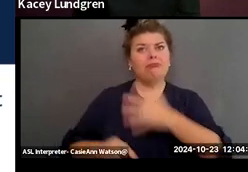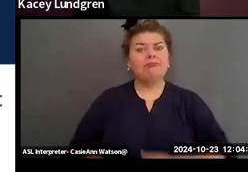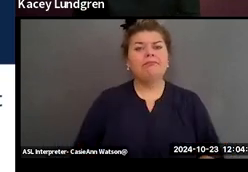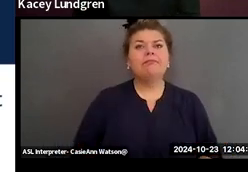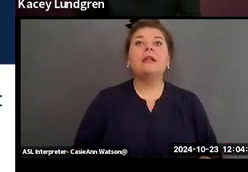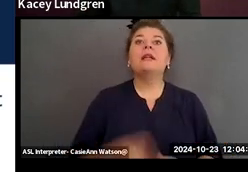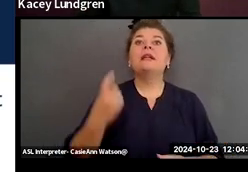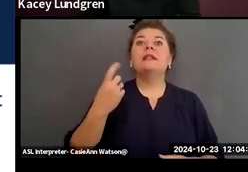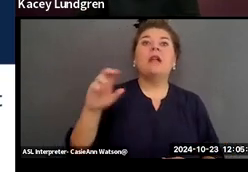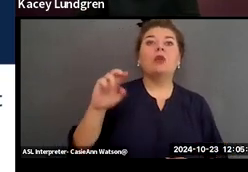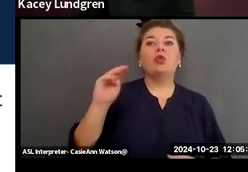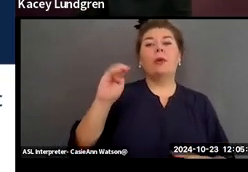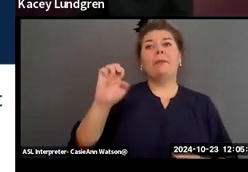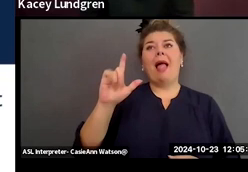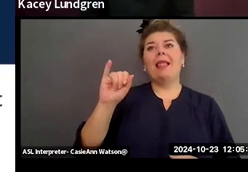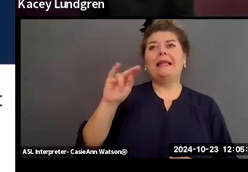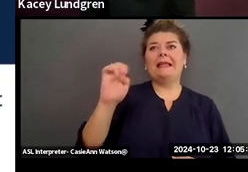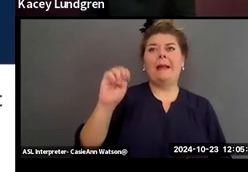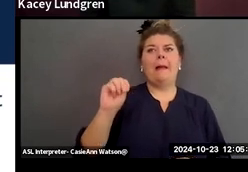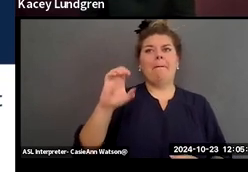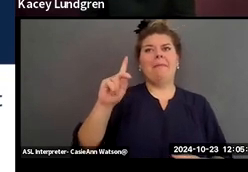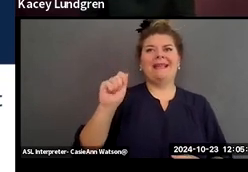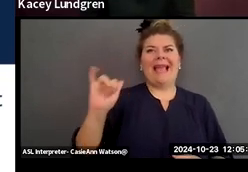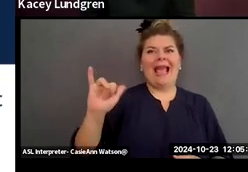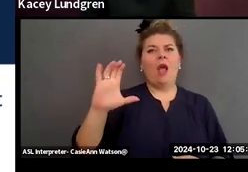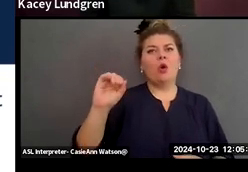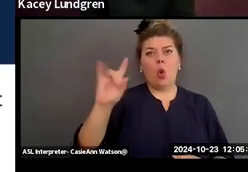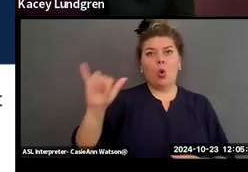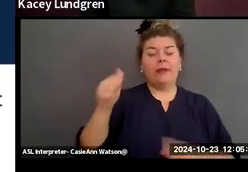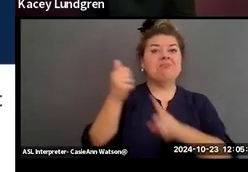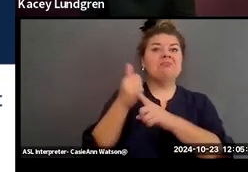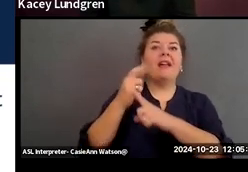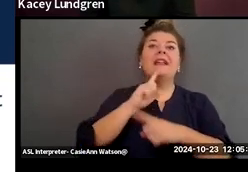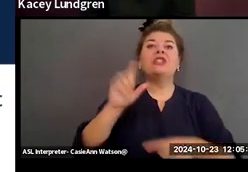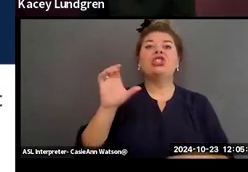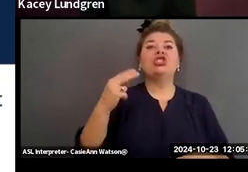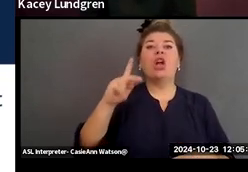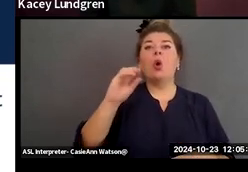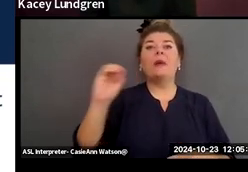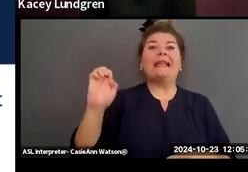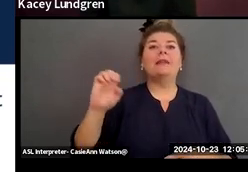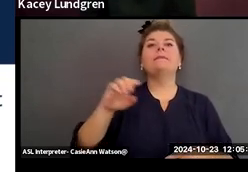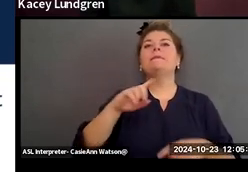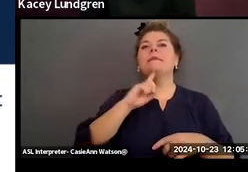Dr. Melanie McKay-Cody, who is a Cherokee deaf linguist and cultural anthropologist